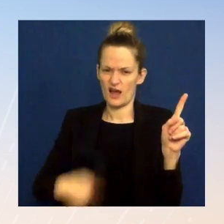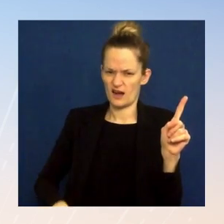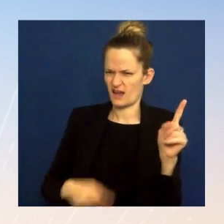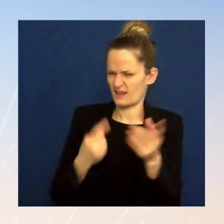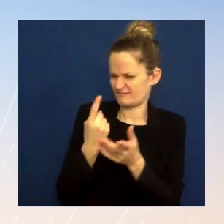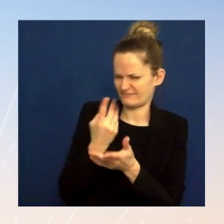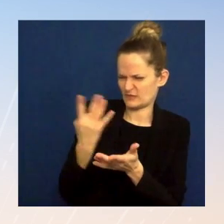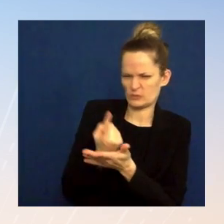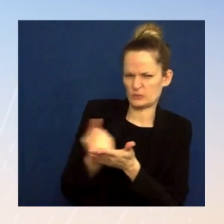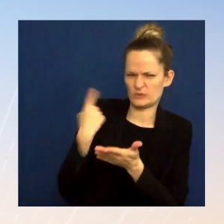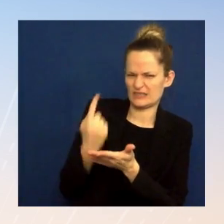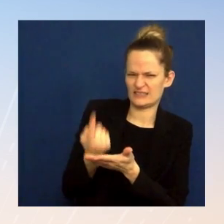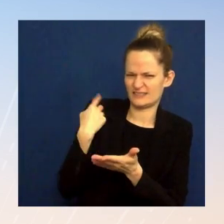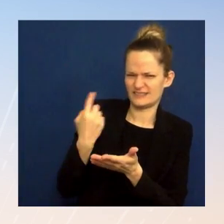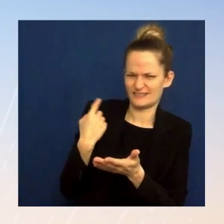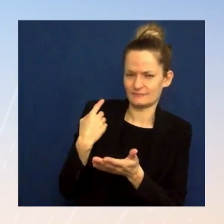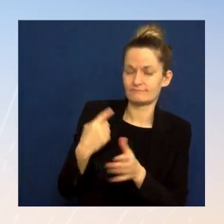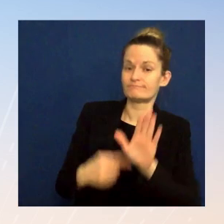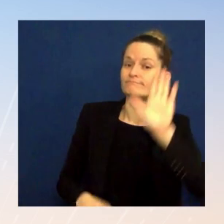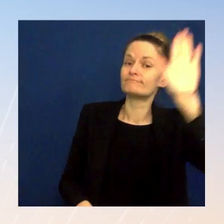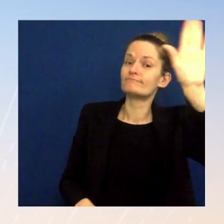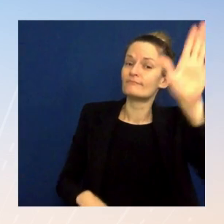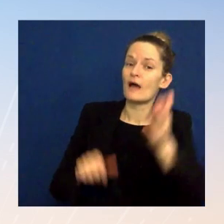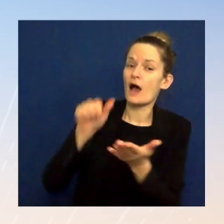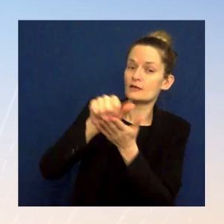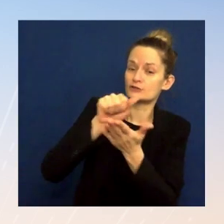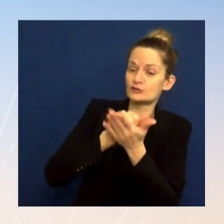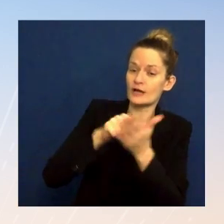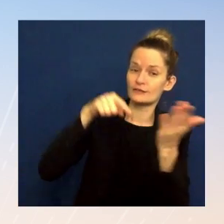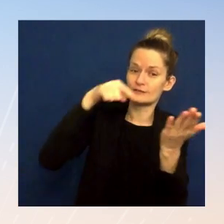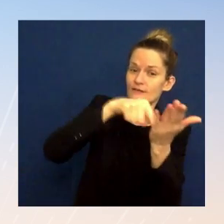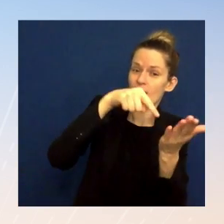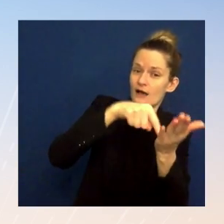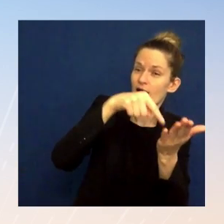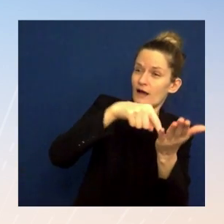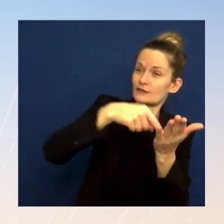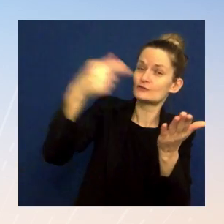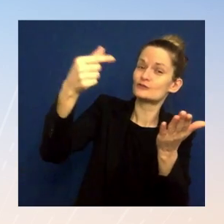The President will obviously be able to consult with others to see how we can effectively get aid